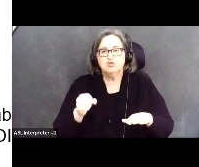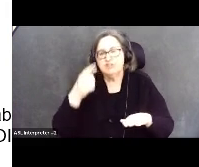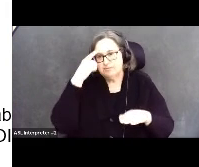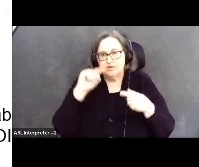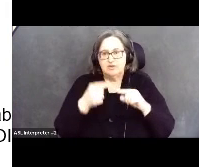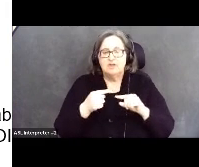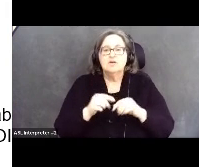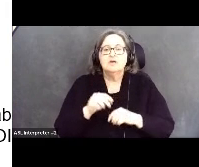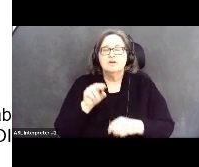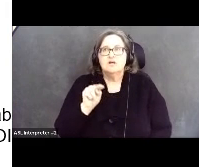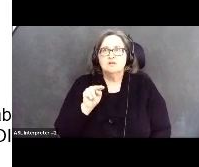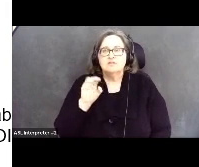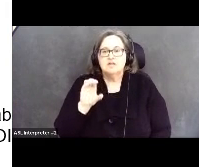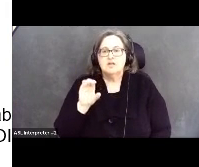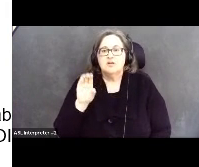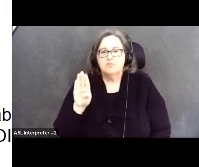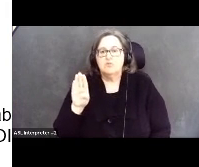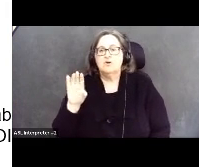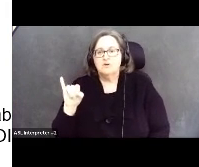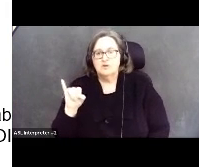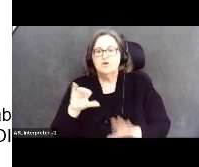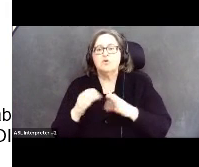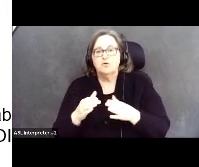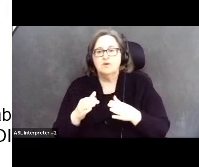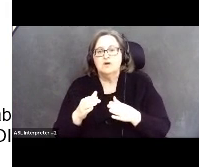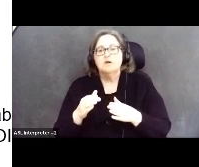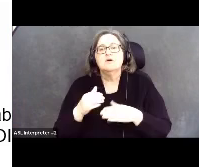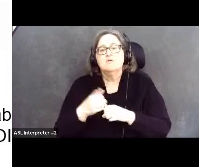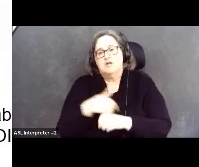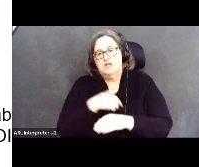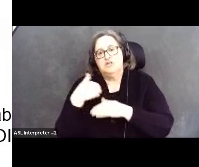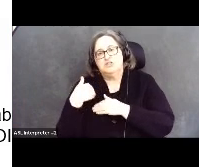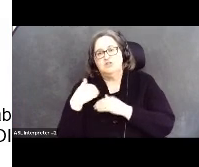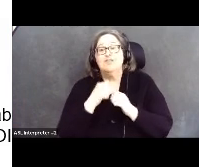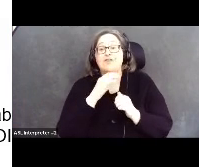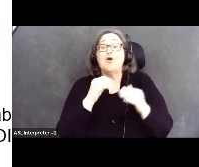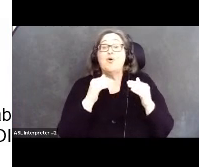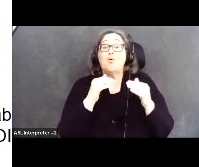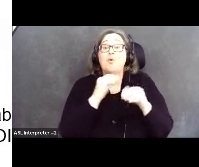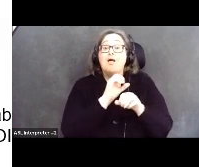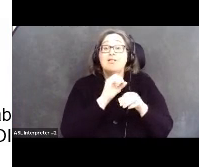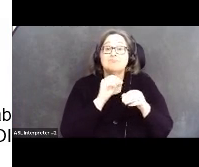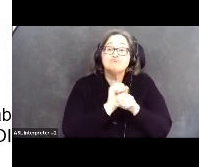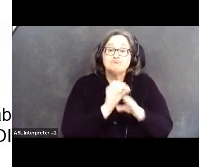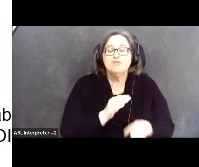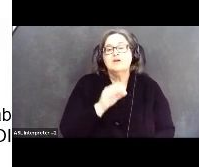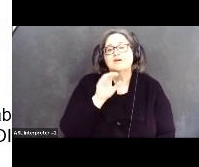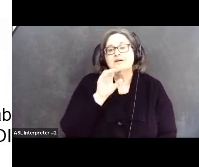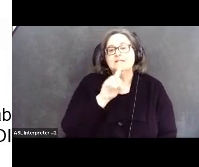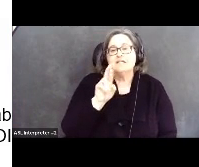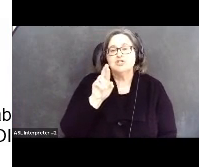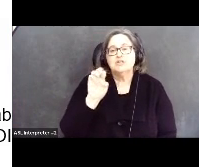group tasked us and my co leader Dr. Eagan Johnson to pull these groups together and see if we could